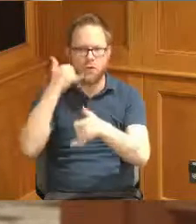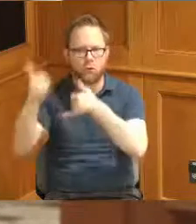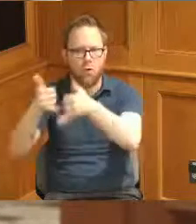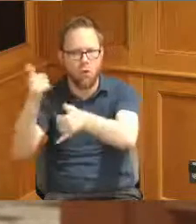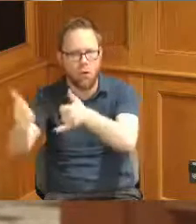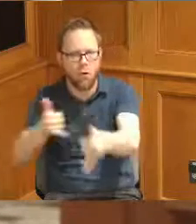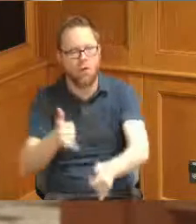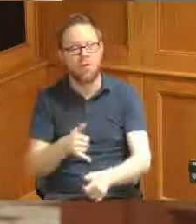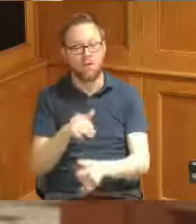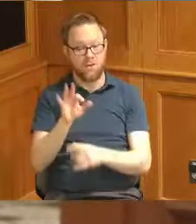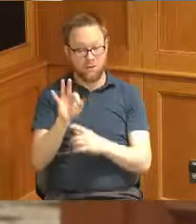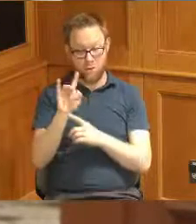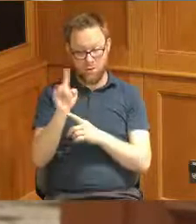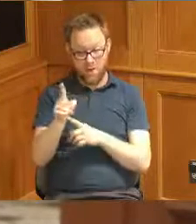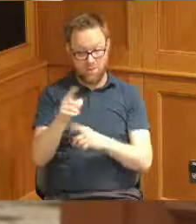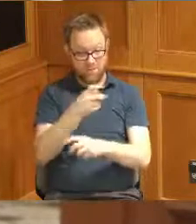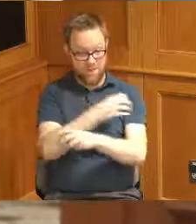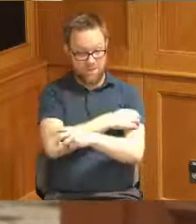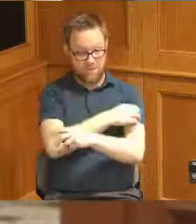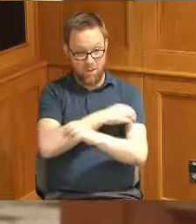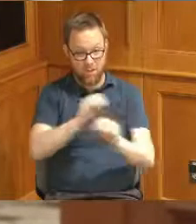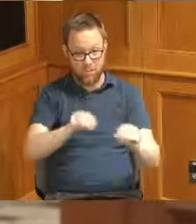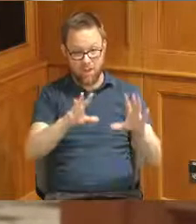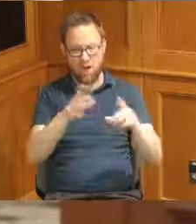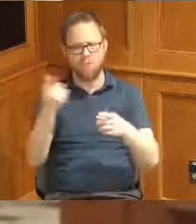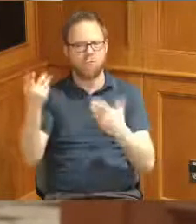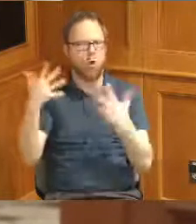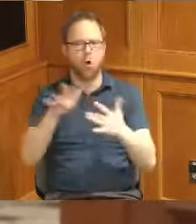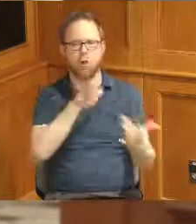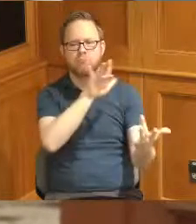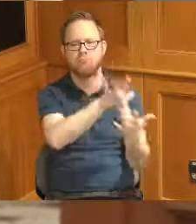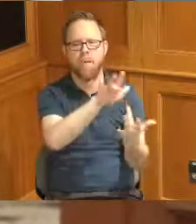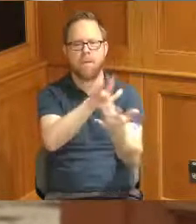within nine minutes of the power being restored they had made contact or at least called every